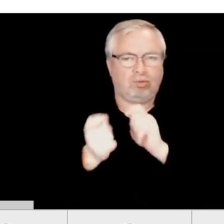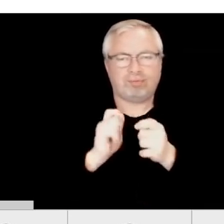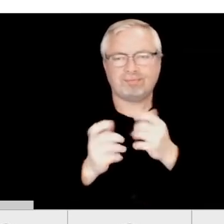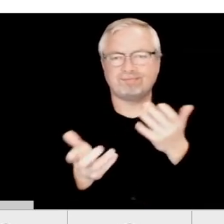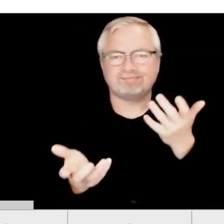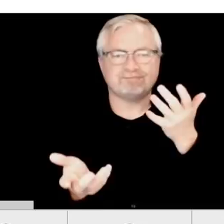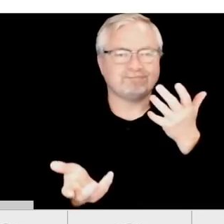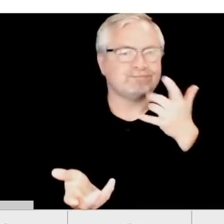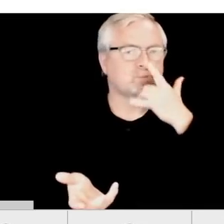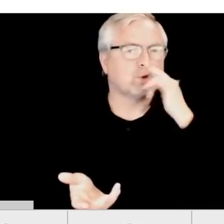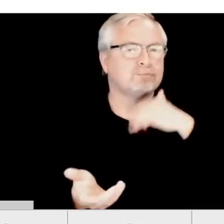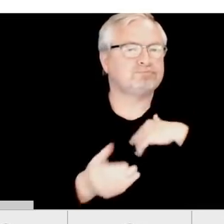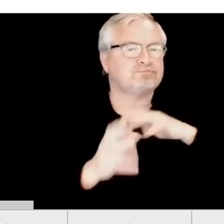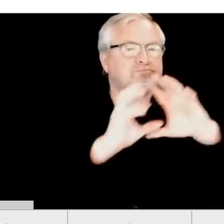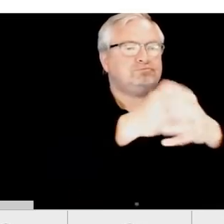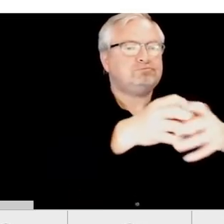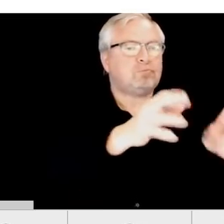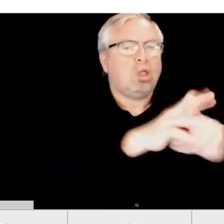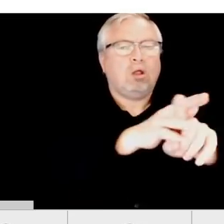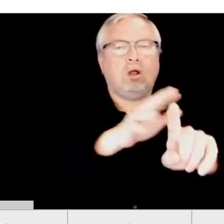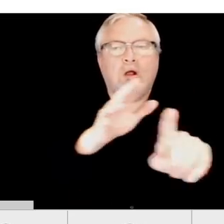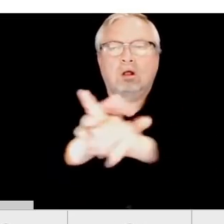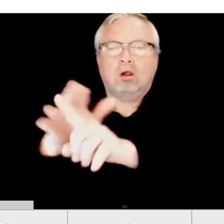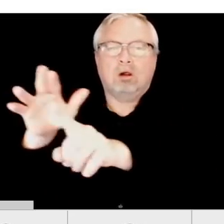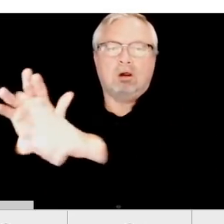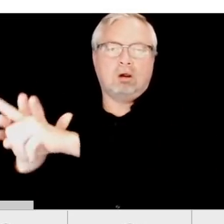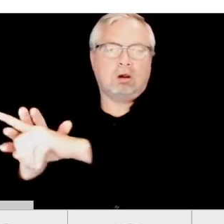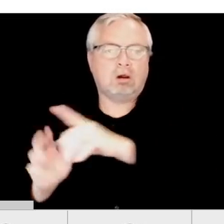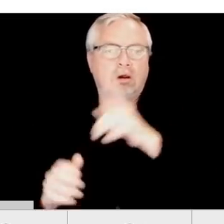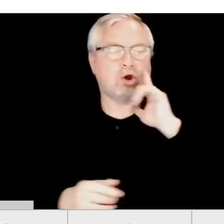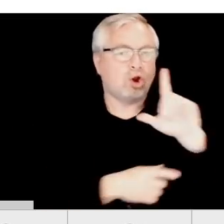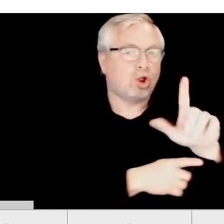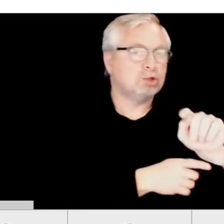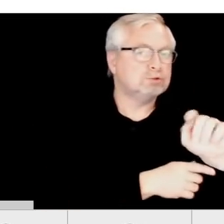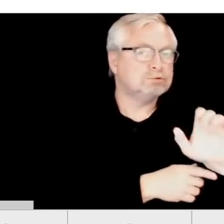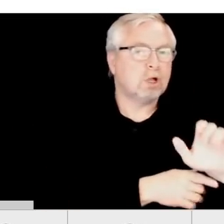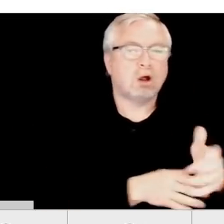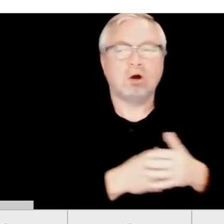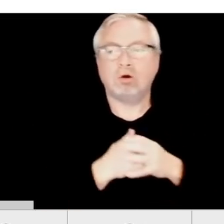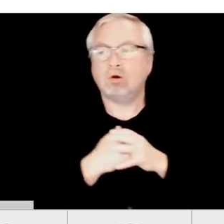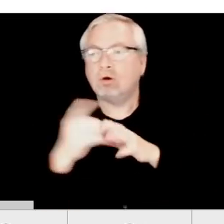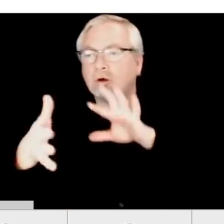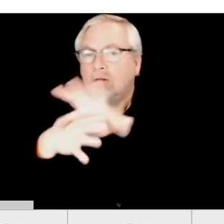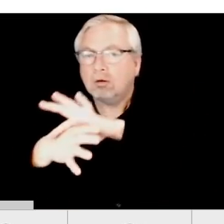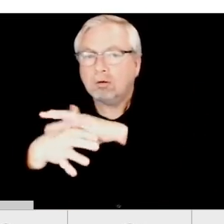occurs in long-term care facilities so its still an approximation of that.